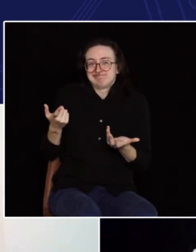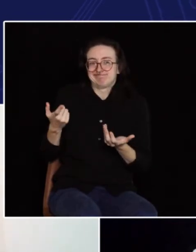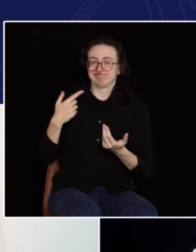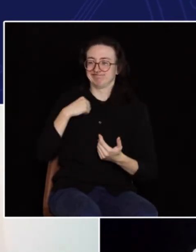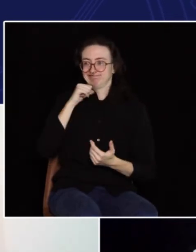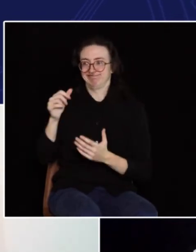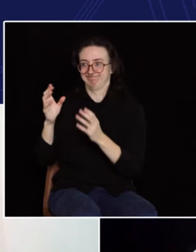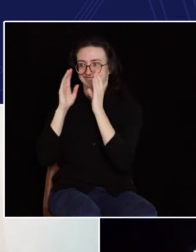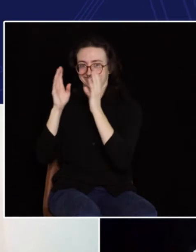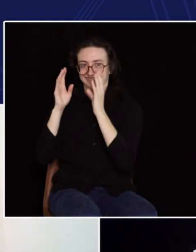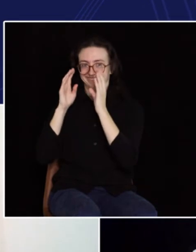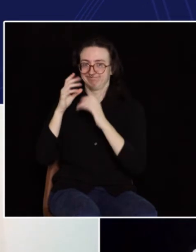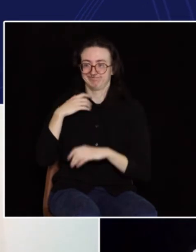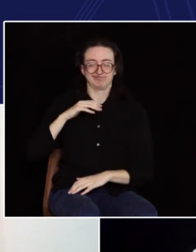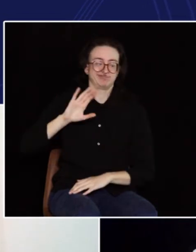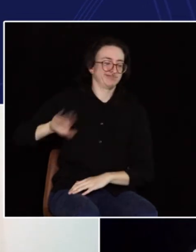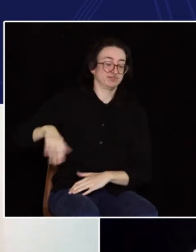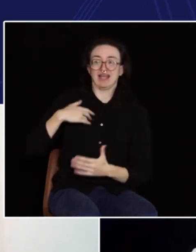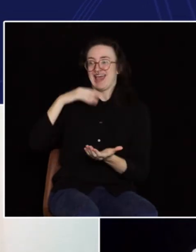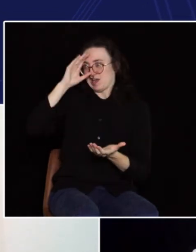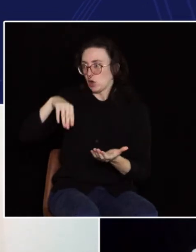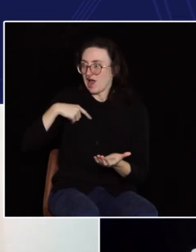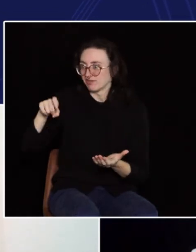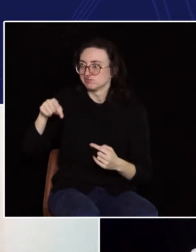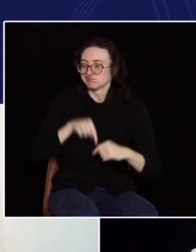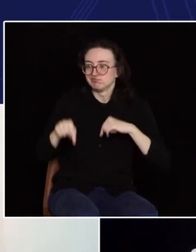sometimes I just don't even bother paying attention because I know I'm just going to go back